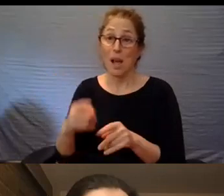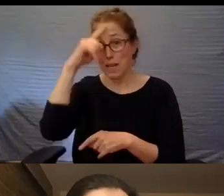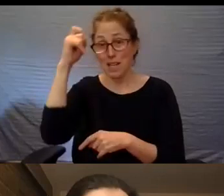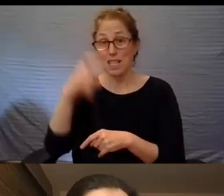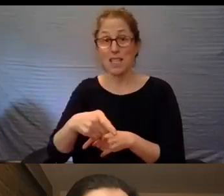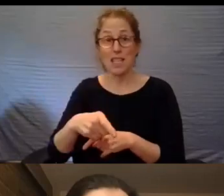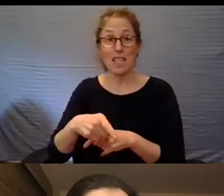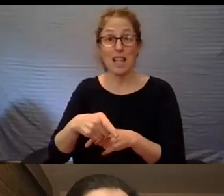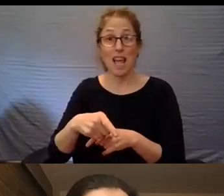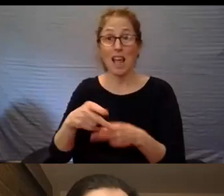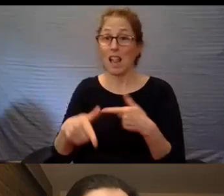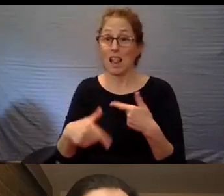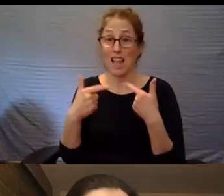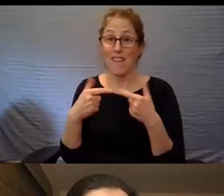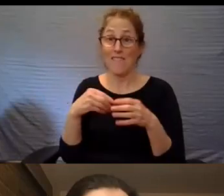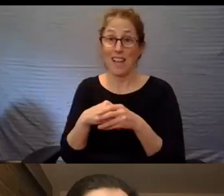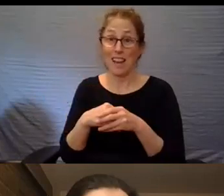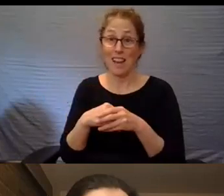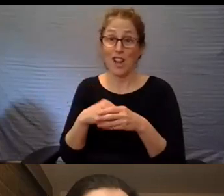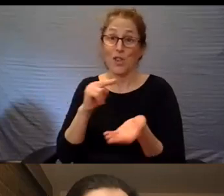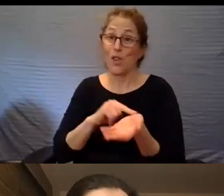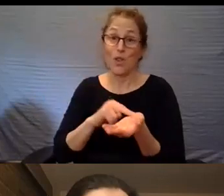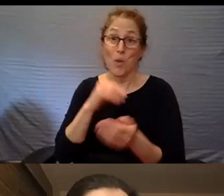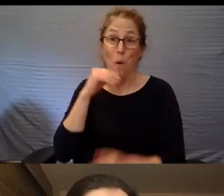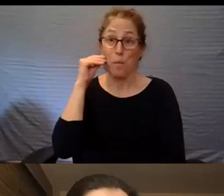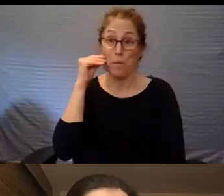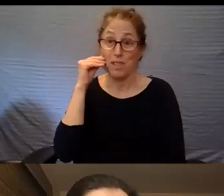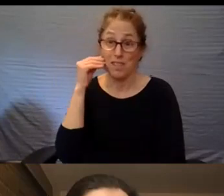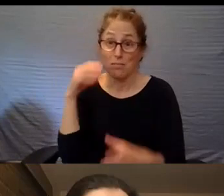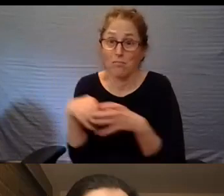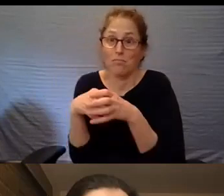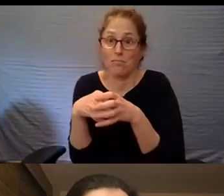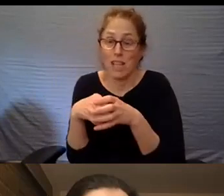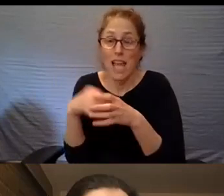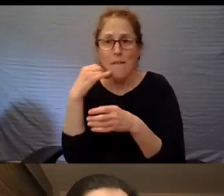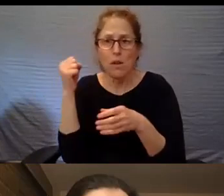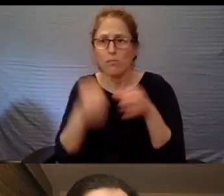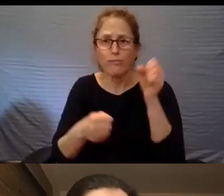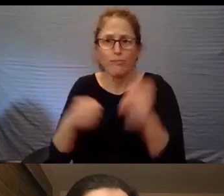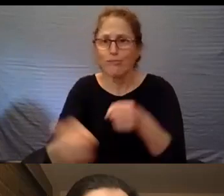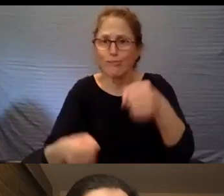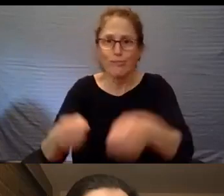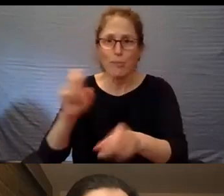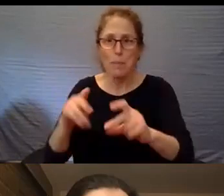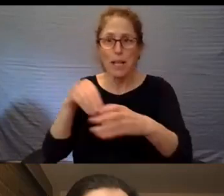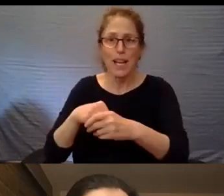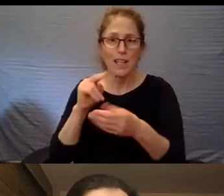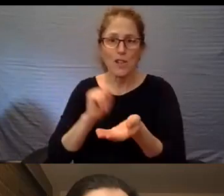care settings a bunch of times. If you take a bunch of people and put them in a nursing homes, it's going to